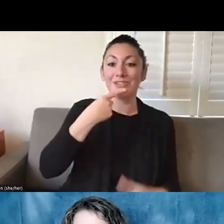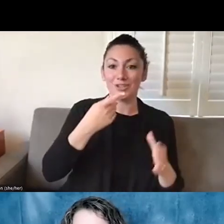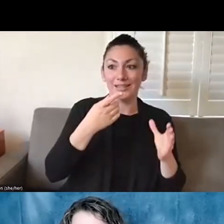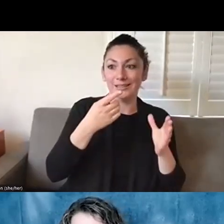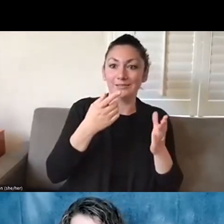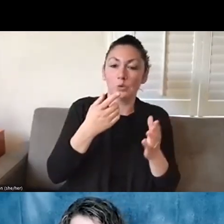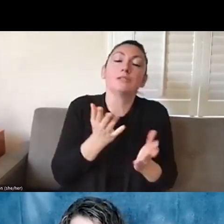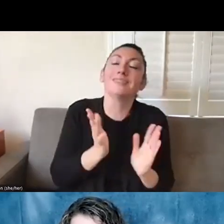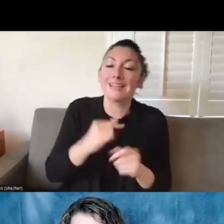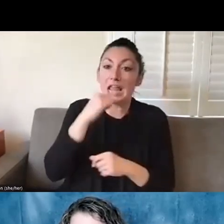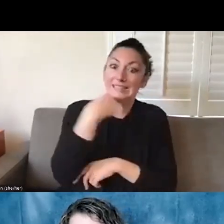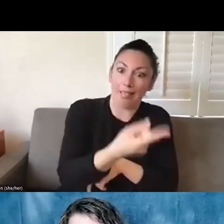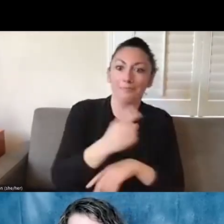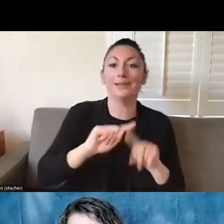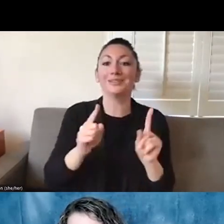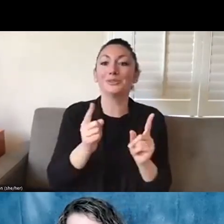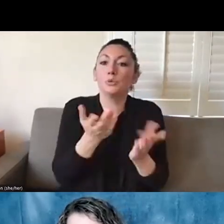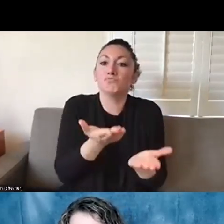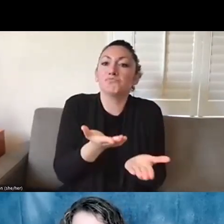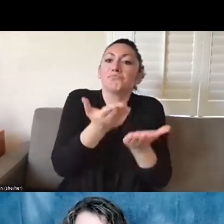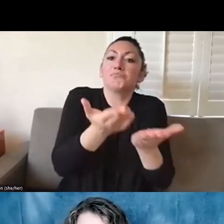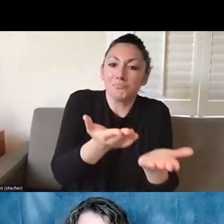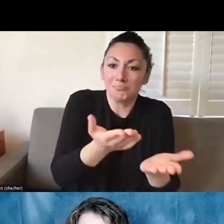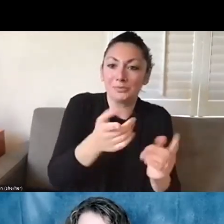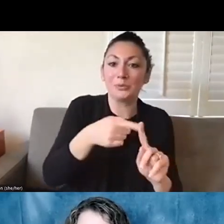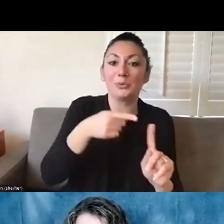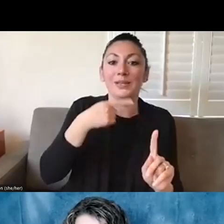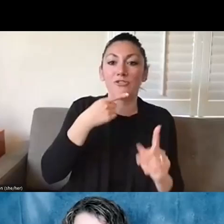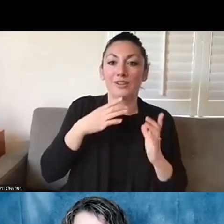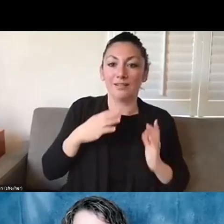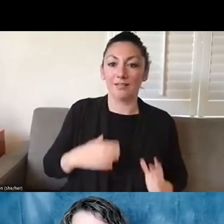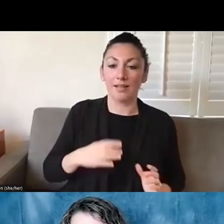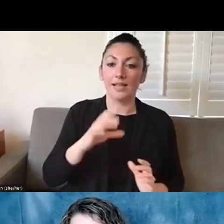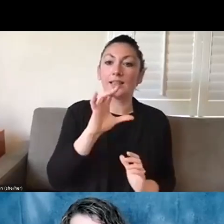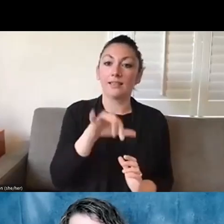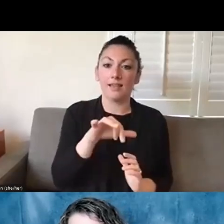It's easy to tell - or it's not easy to tell, I would say - but it's easy to suggest to your